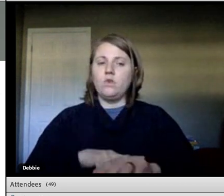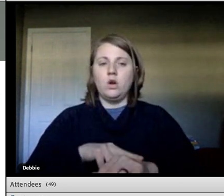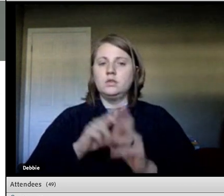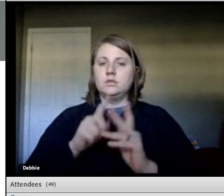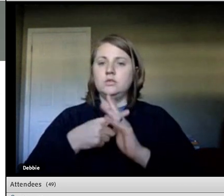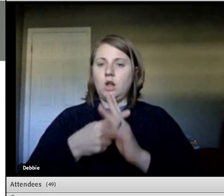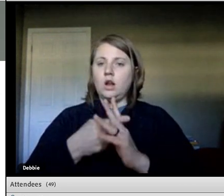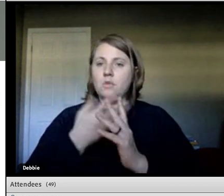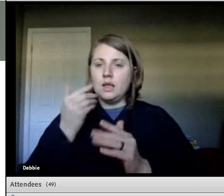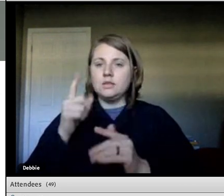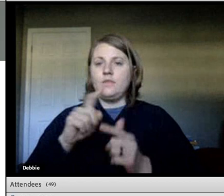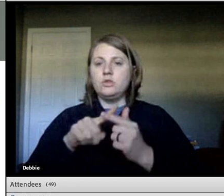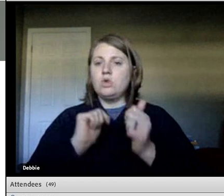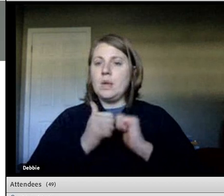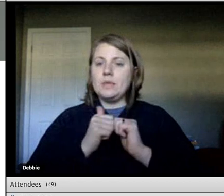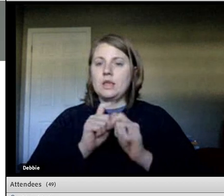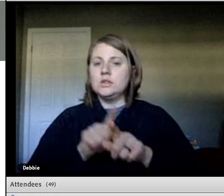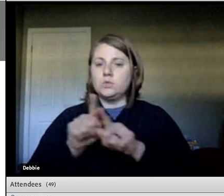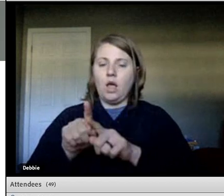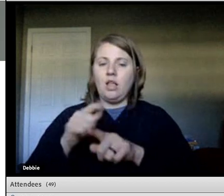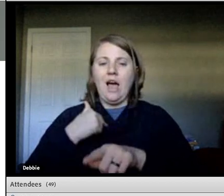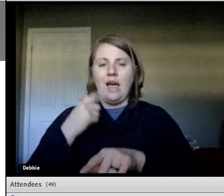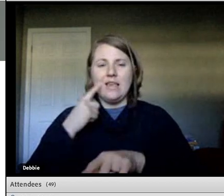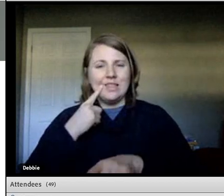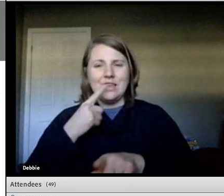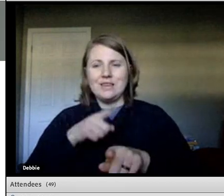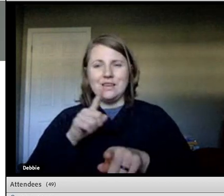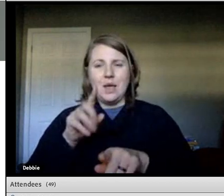I find it's to as easy. People need Google accounts.